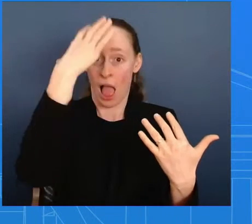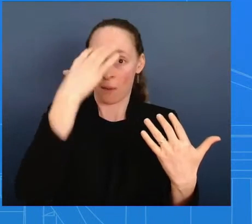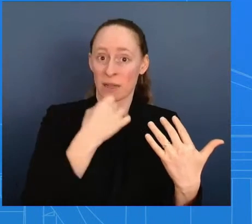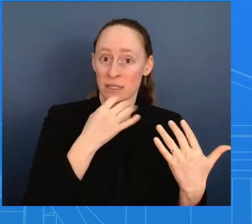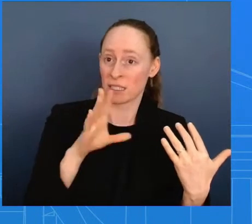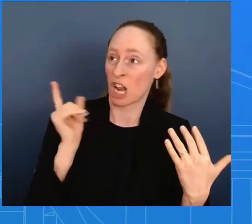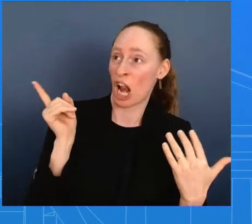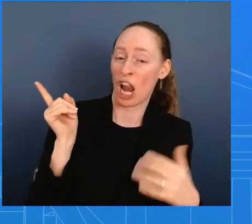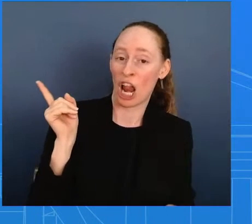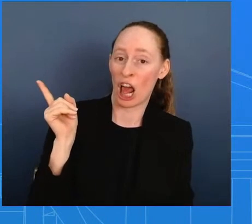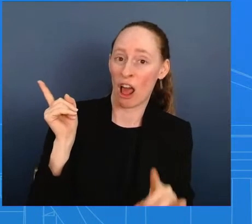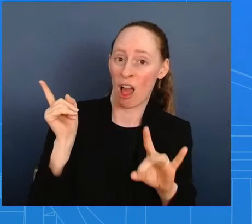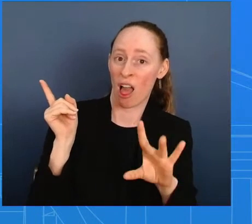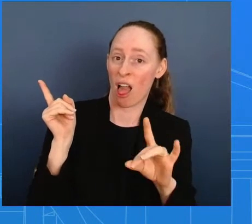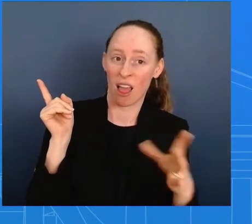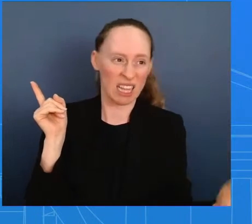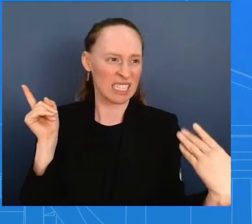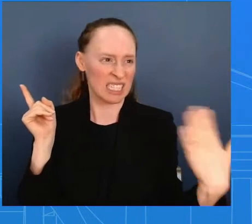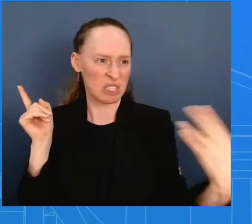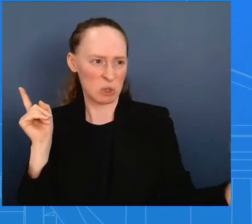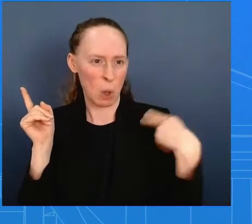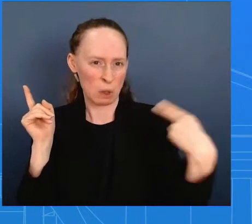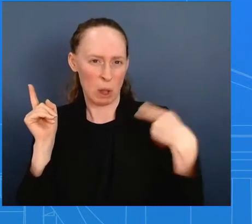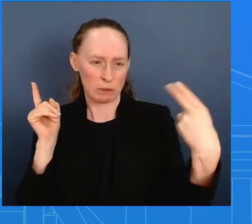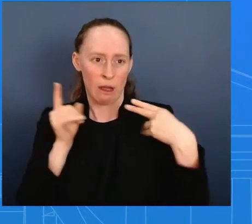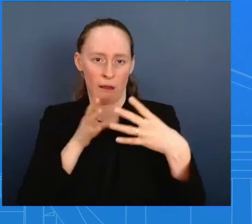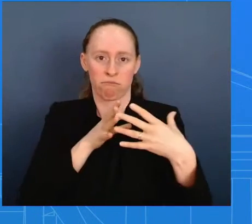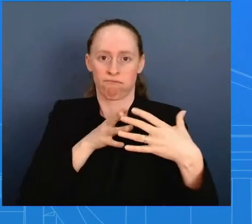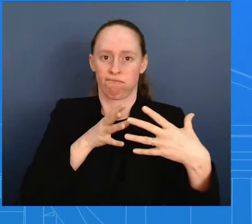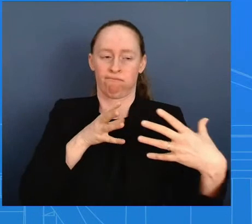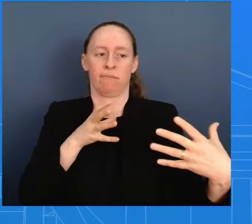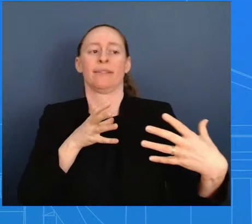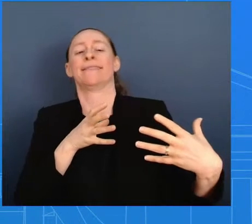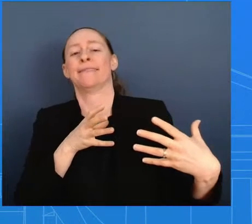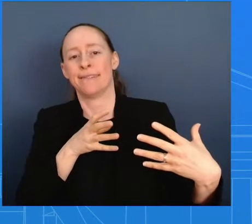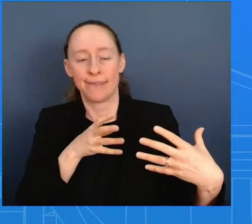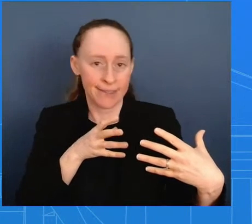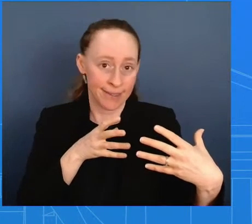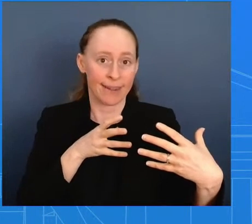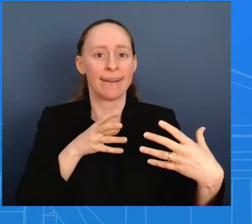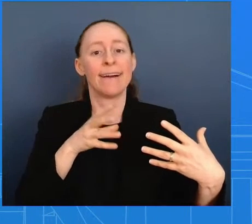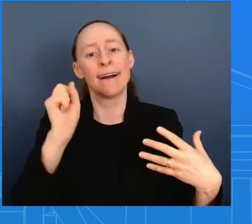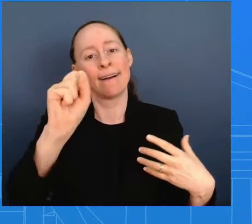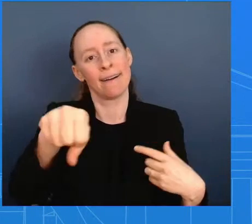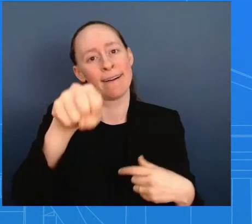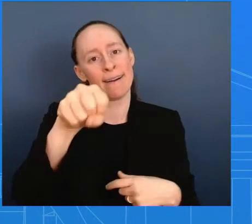This is something we have talked to the Israelis about. So, one of the key points that we have been reinforcing